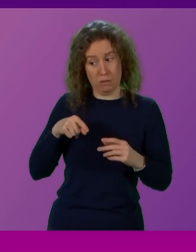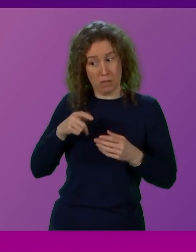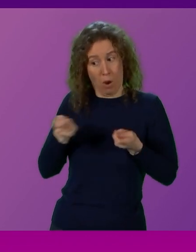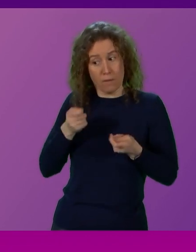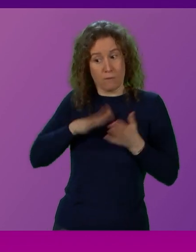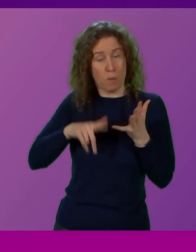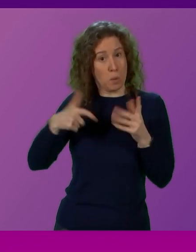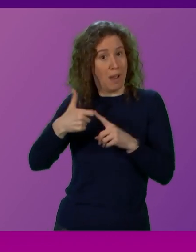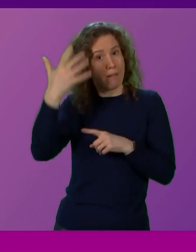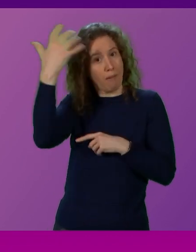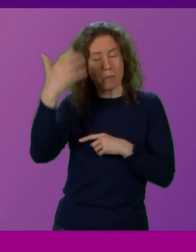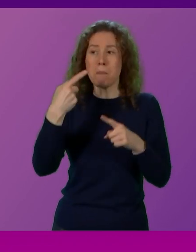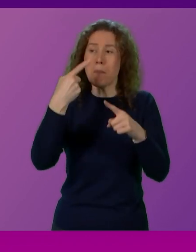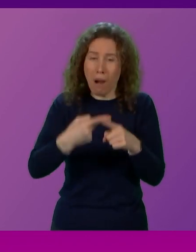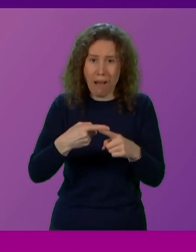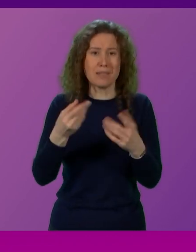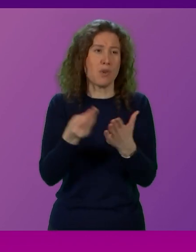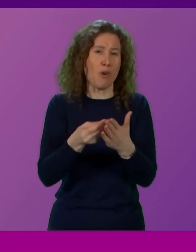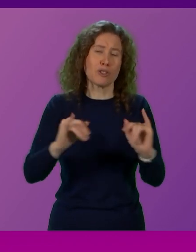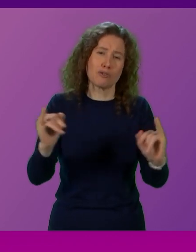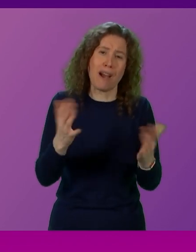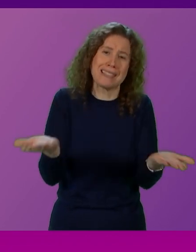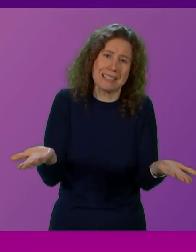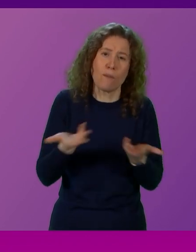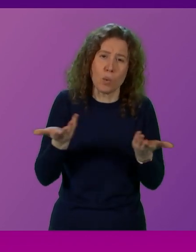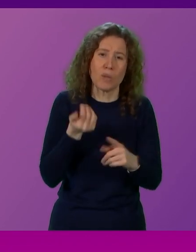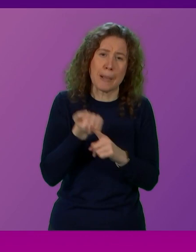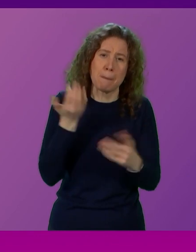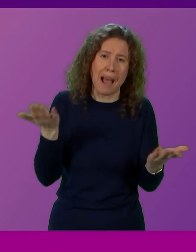Of course, the wider cost crisis is also having an impact.